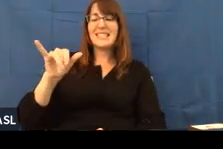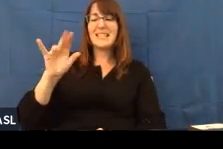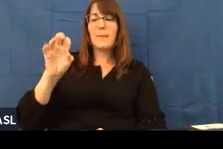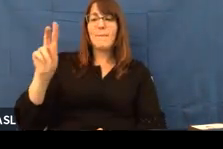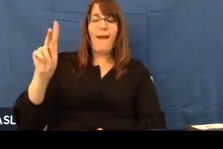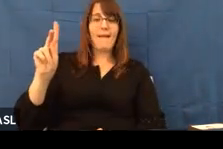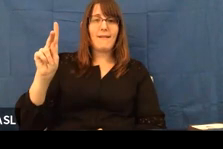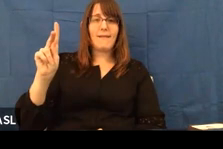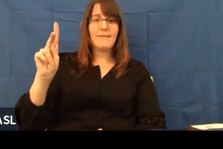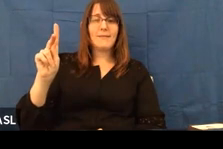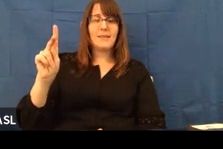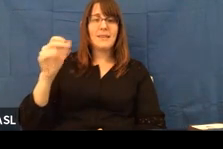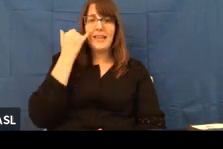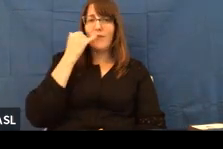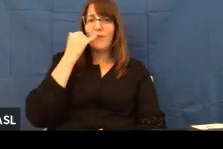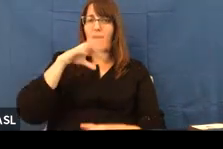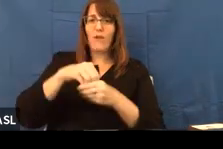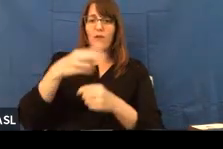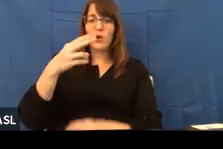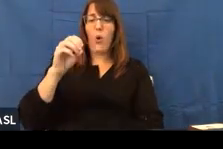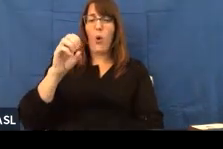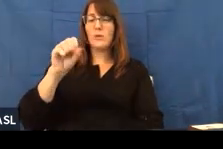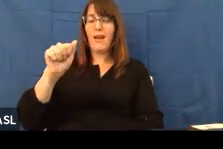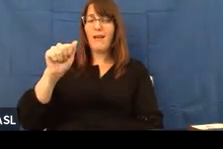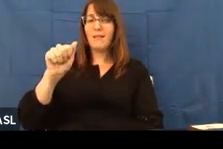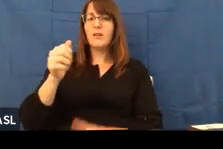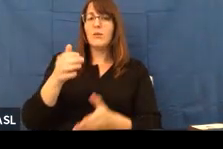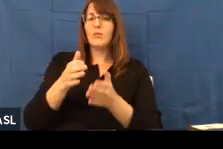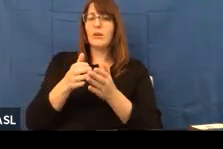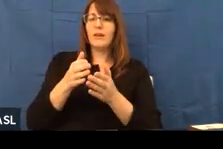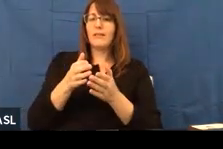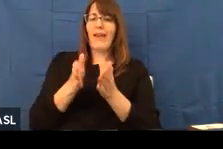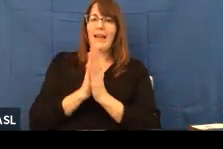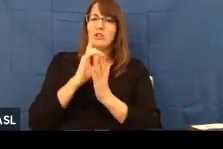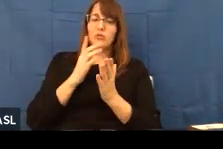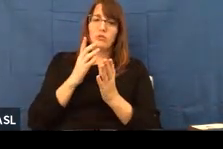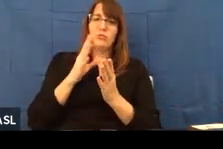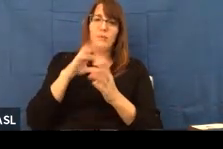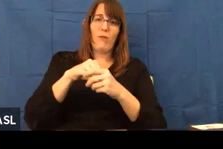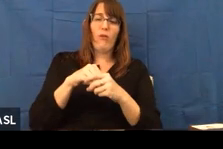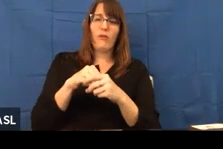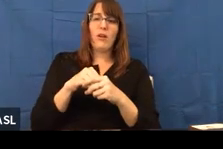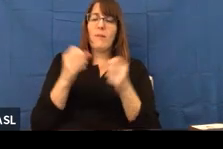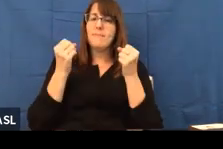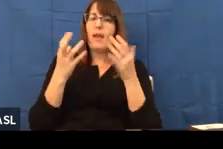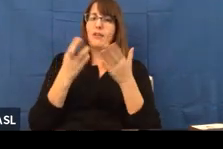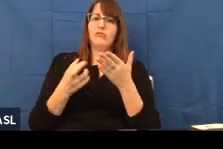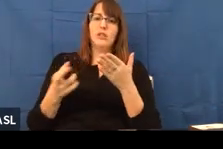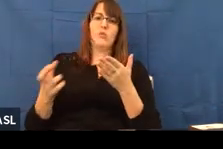Allison Frenzel : If you're not part of Hossa we recommend working with your CTS so because a lot of resources are coming out through those CTS SOS